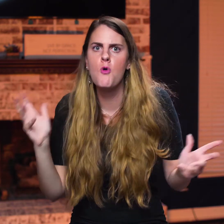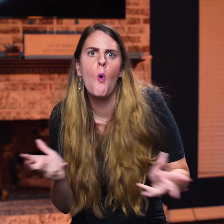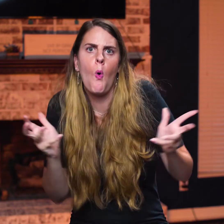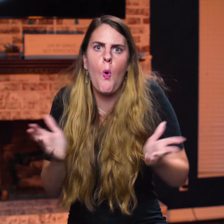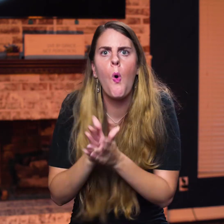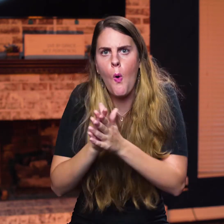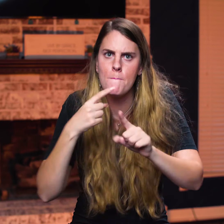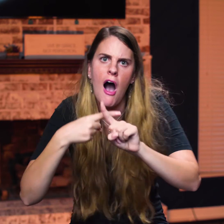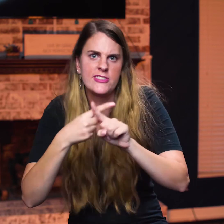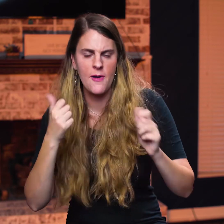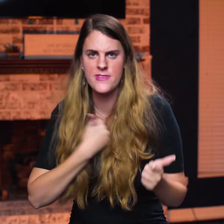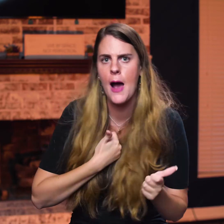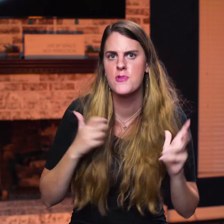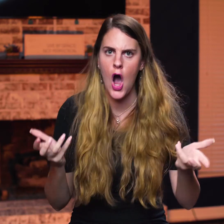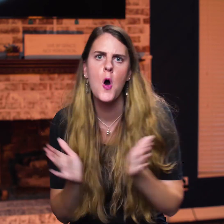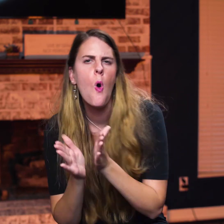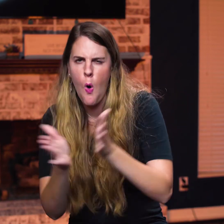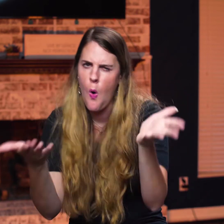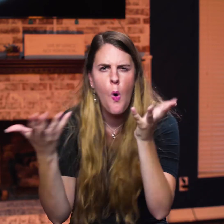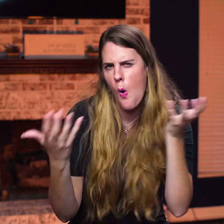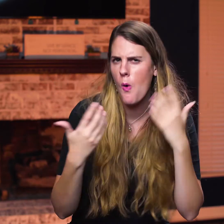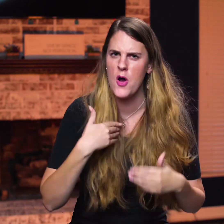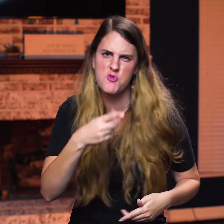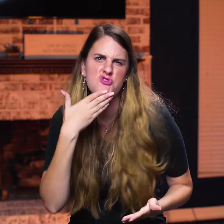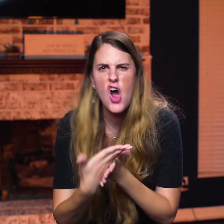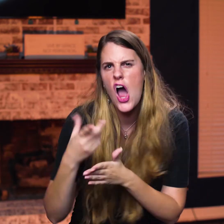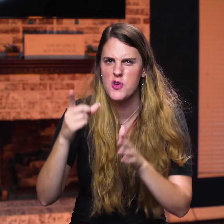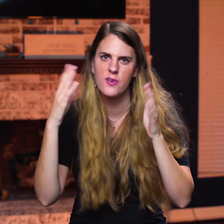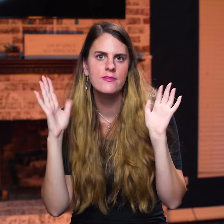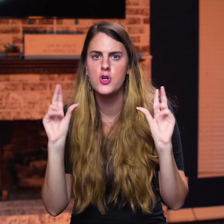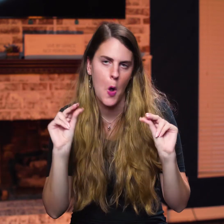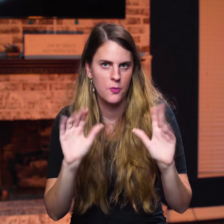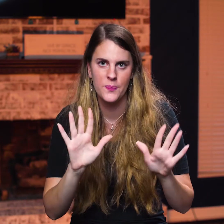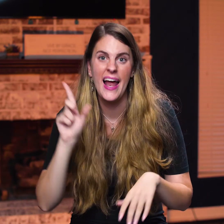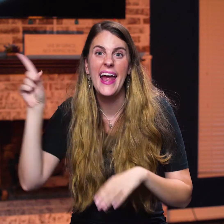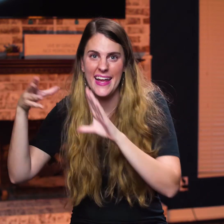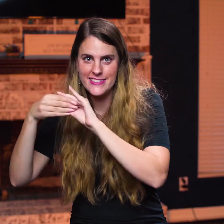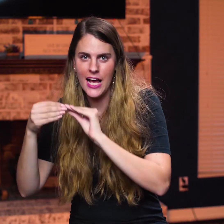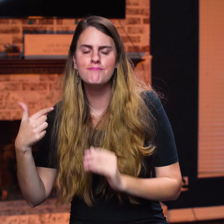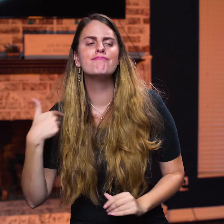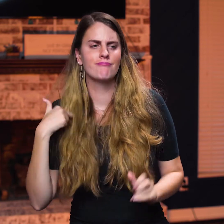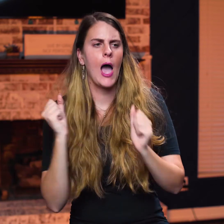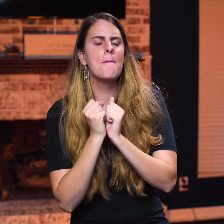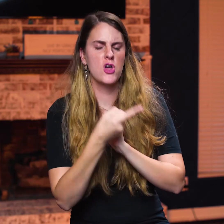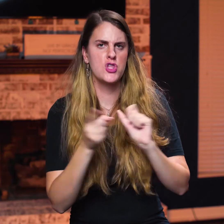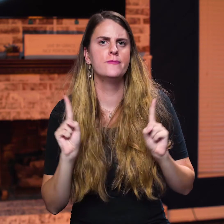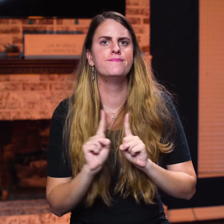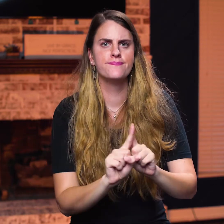puffing him up with positive self-talk; He says, “I am with you.”